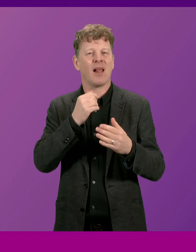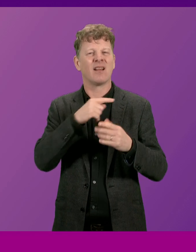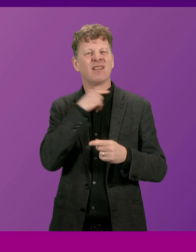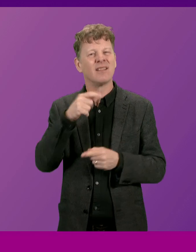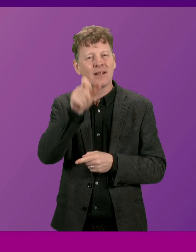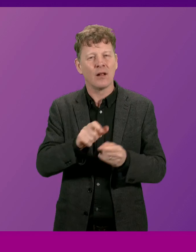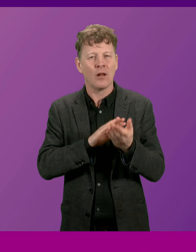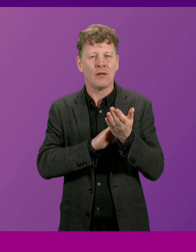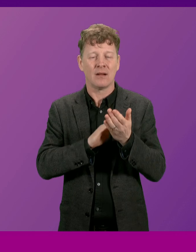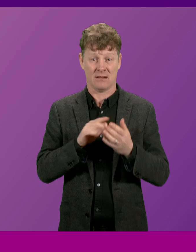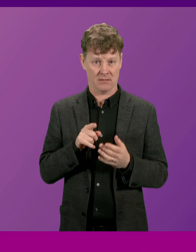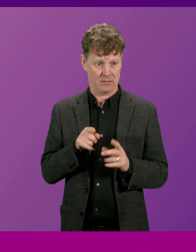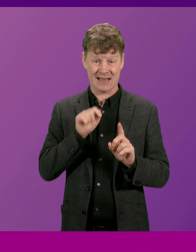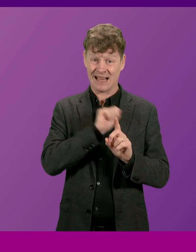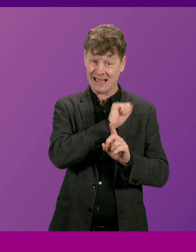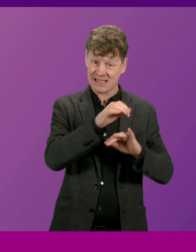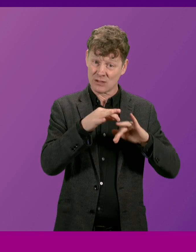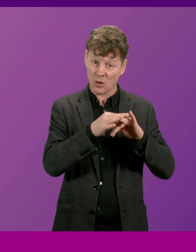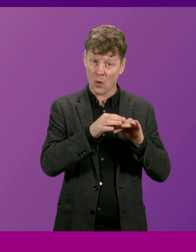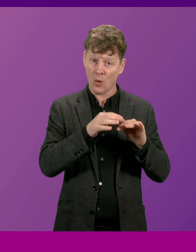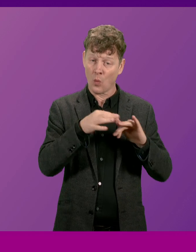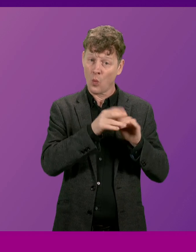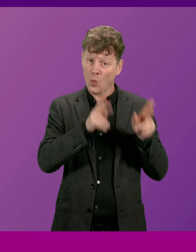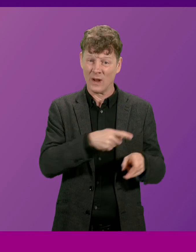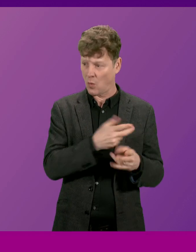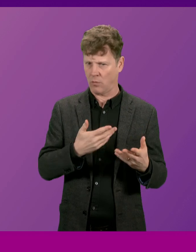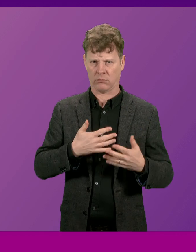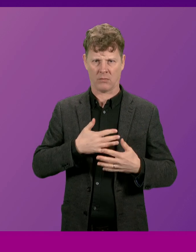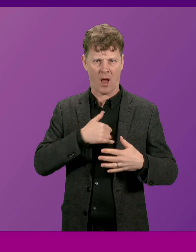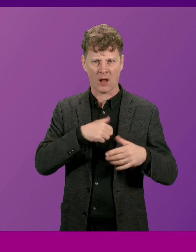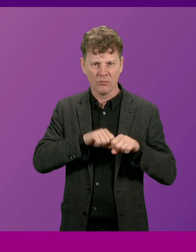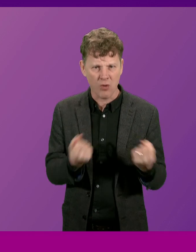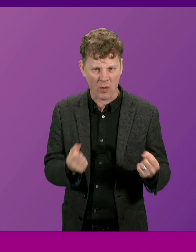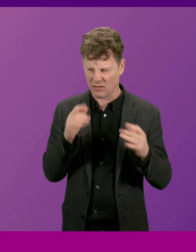Sue, is heartbroken, hurt and confused. She told me: